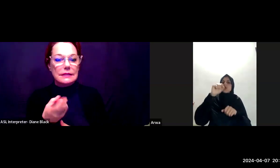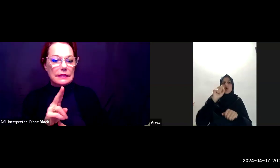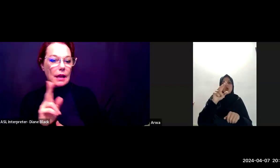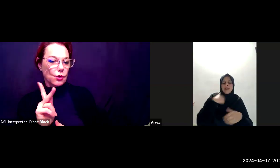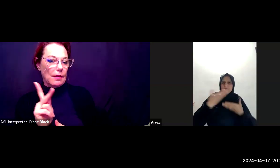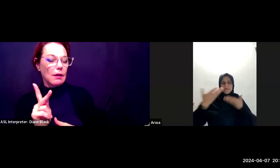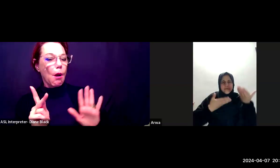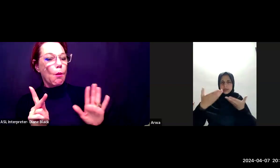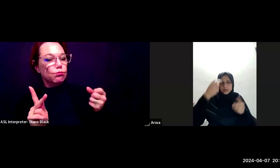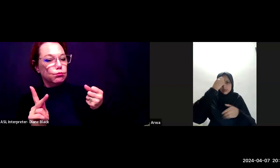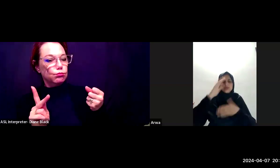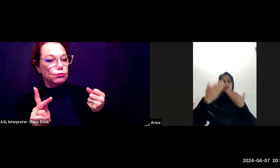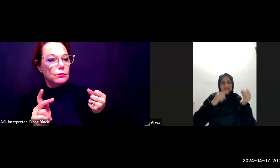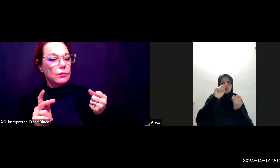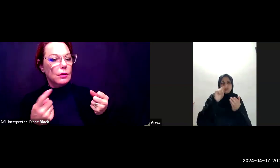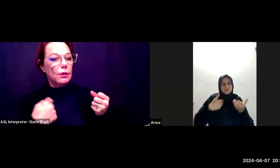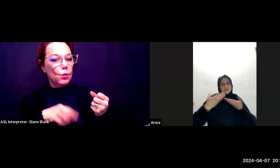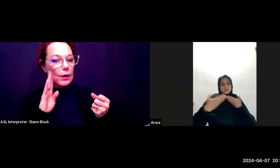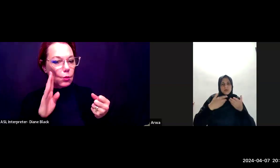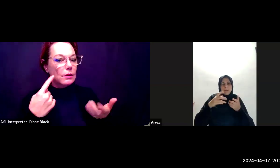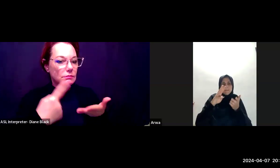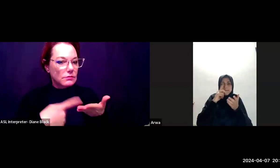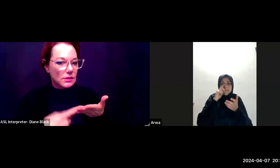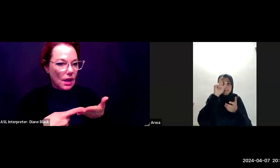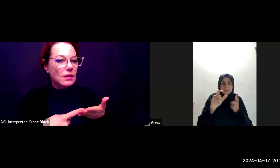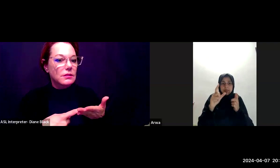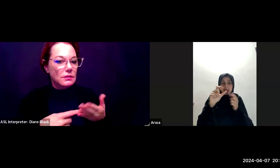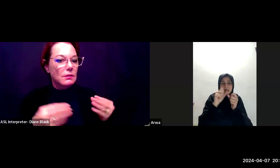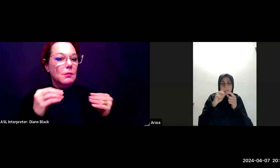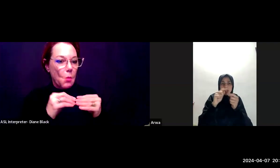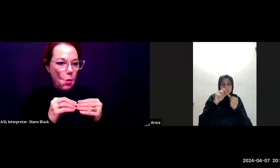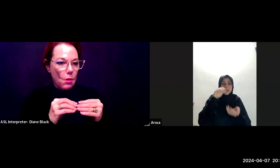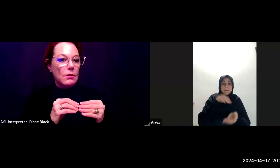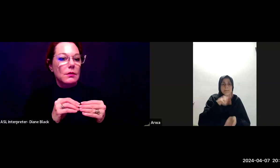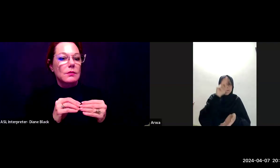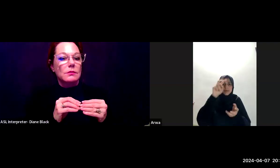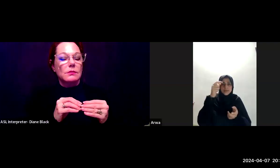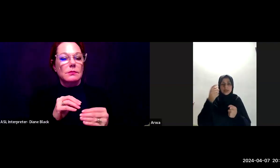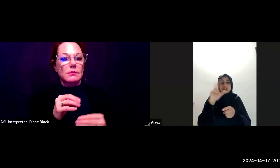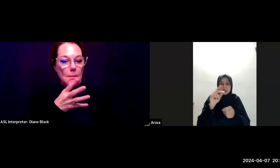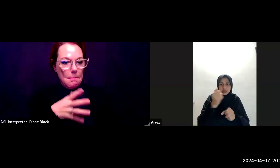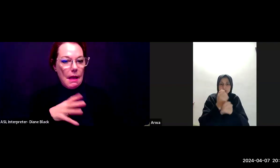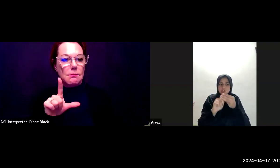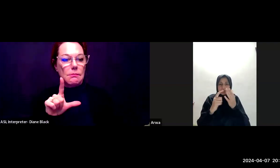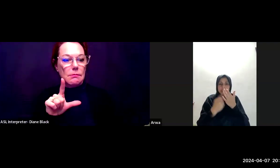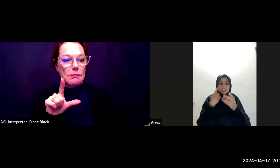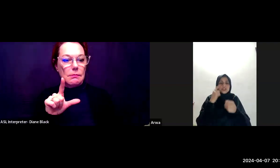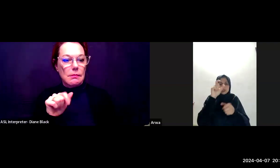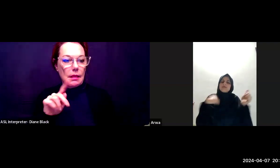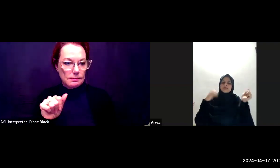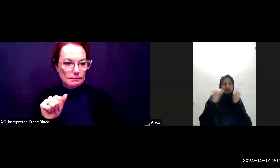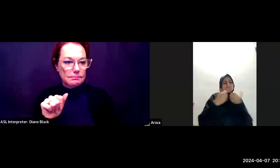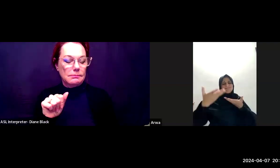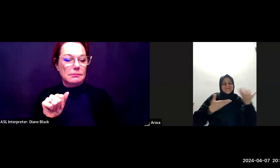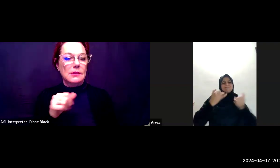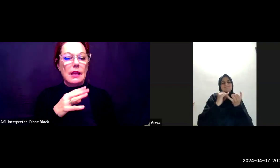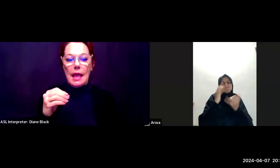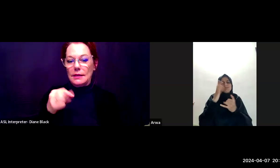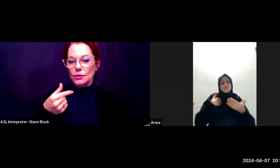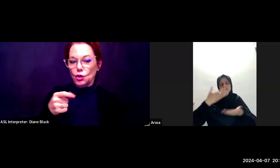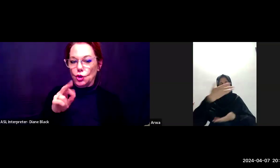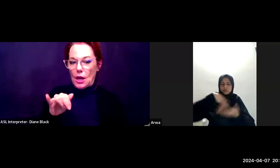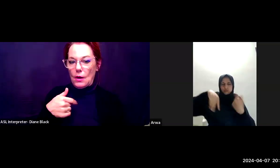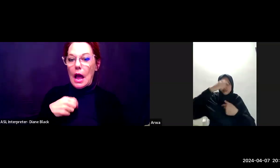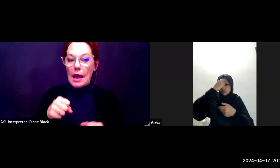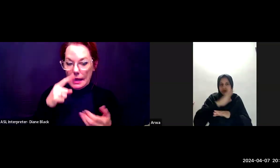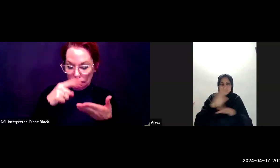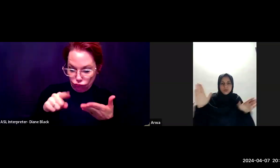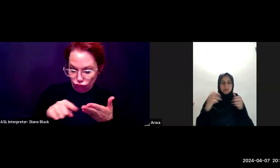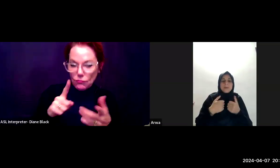if Madame Lata wishes along with Geri. we can follow up with that and I can interact one-on-one online